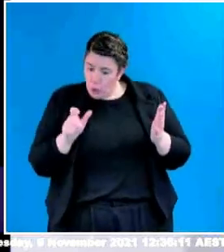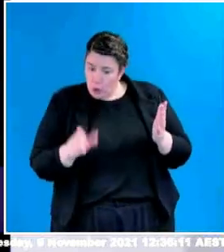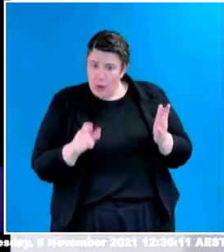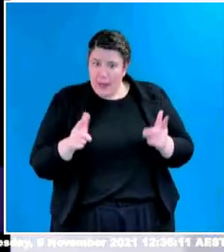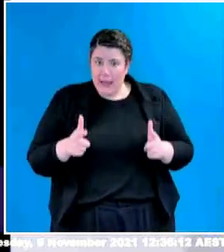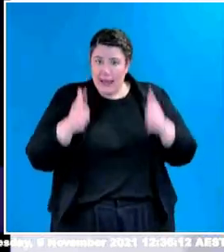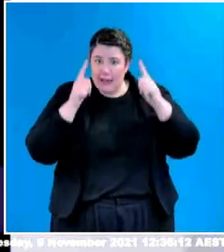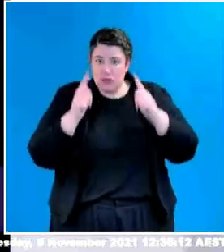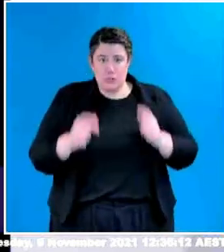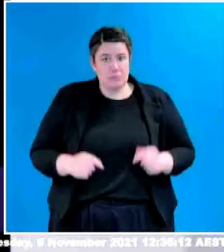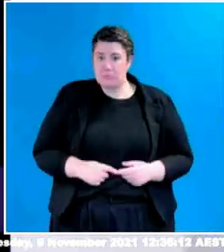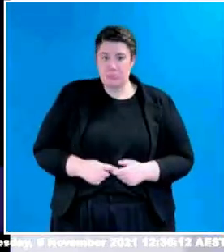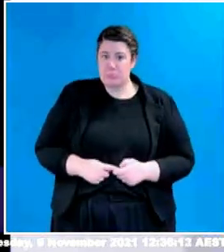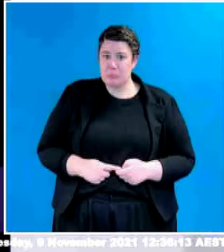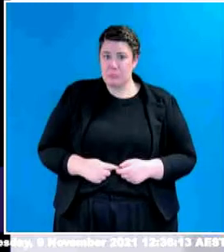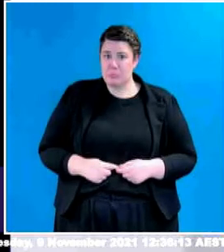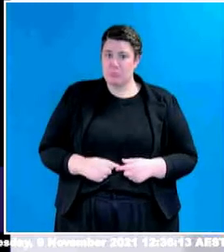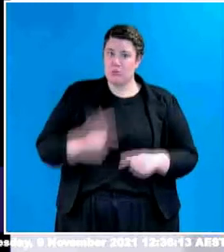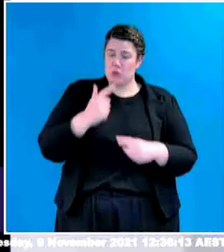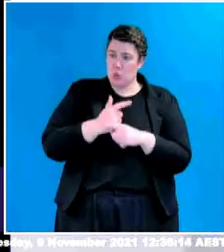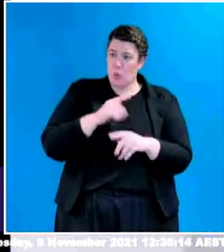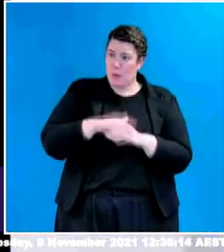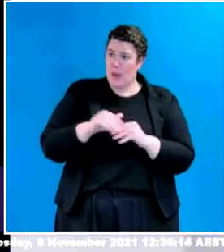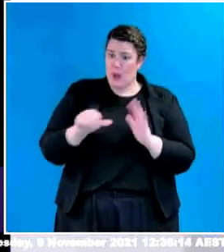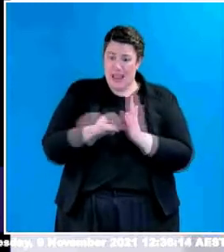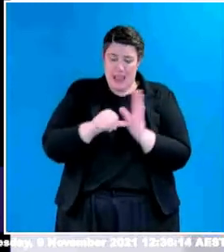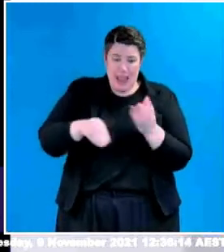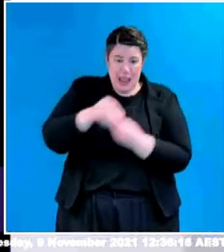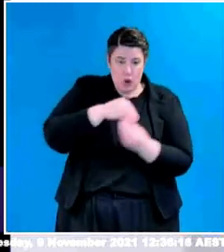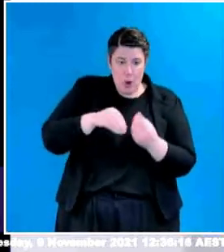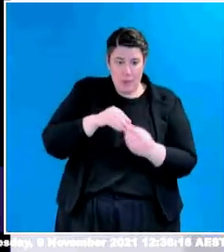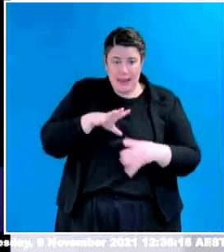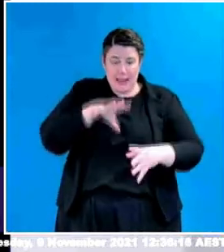So they were able to talk about economic engagement for disabled people, which